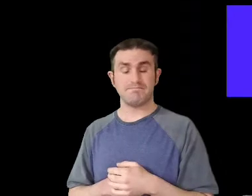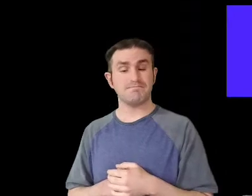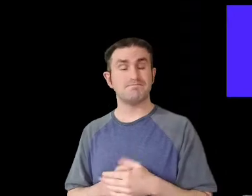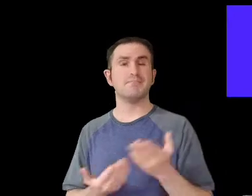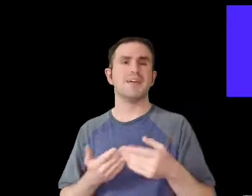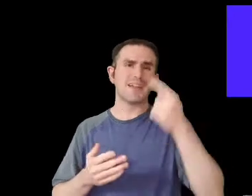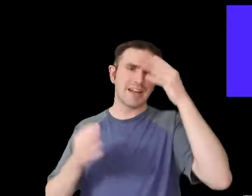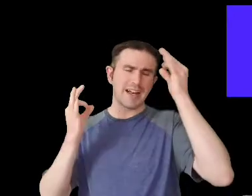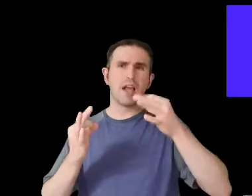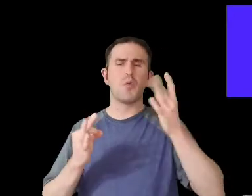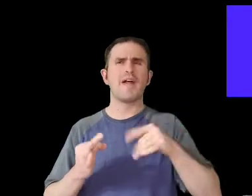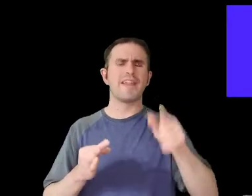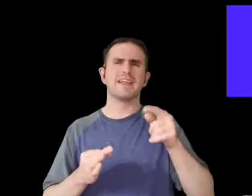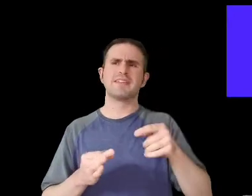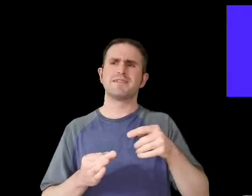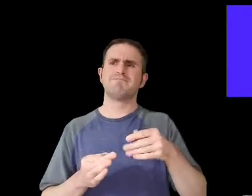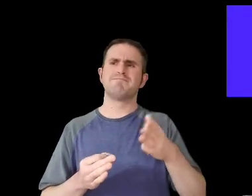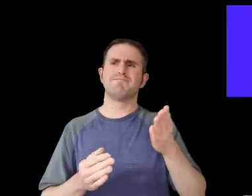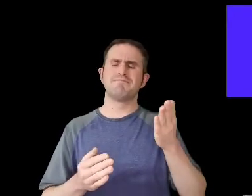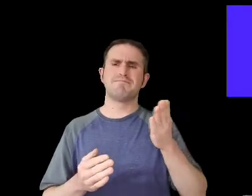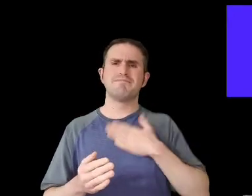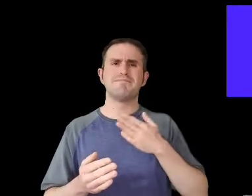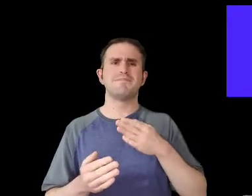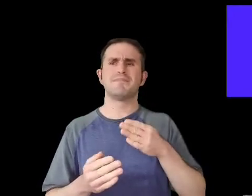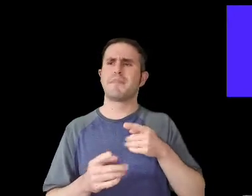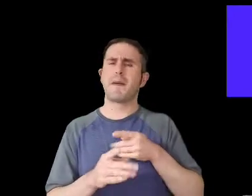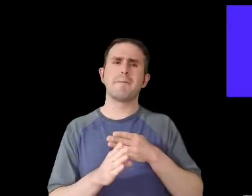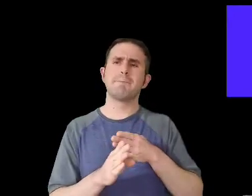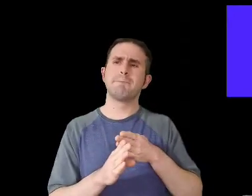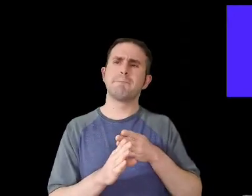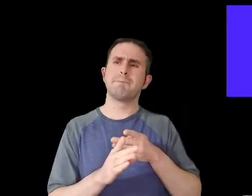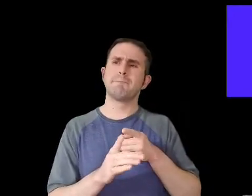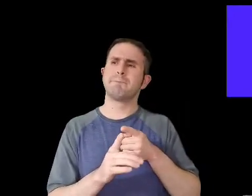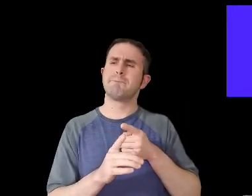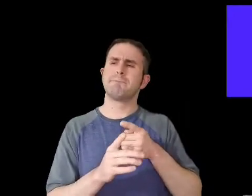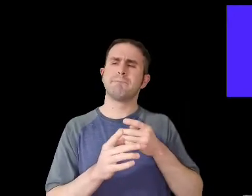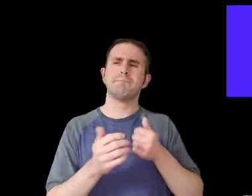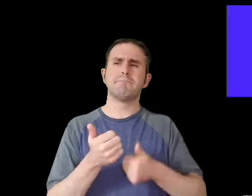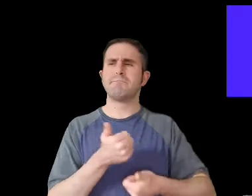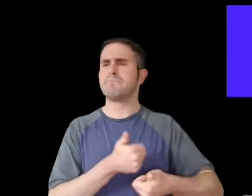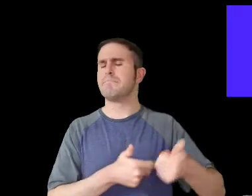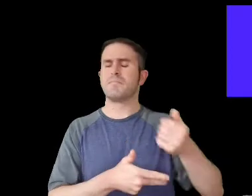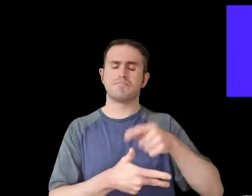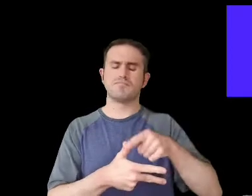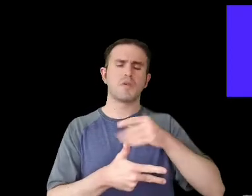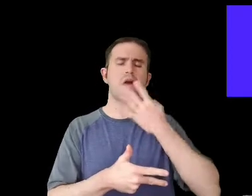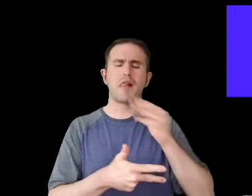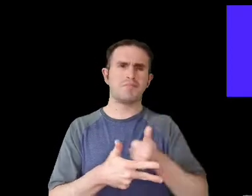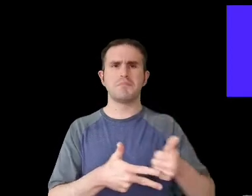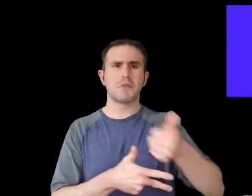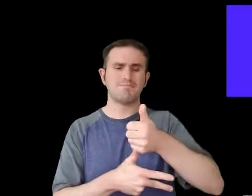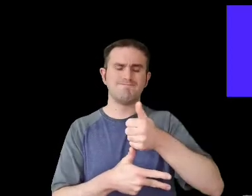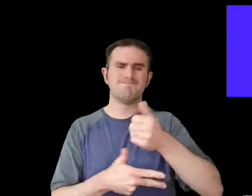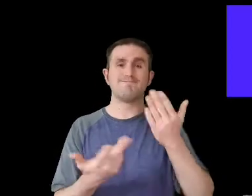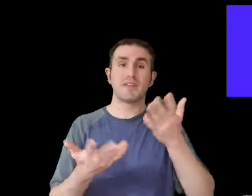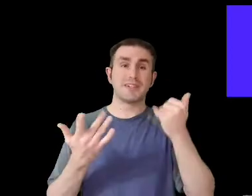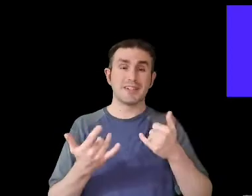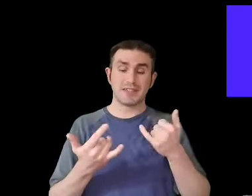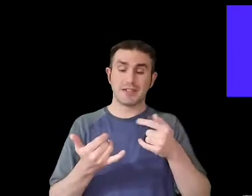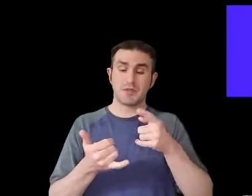that as our main color. Now, we have the options here: we can do an accent, like for your markings,